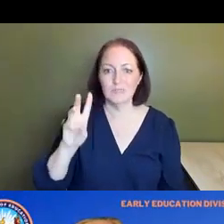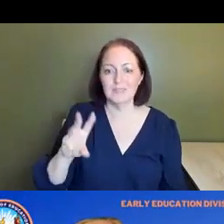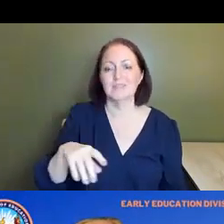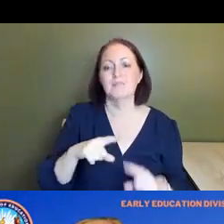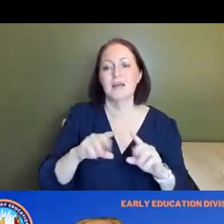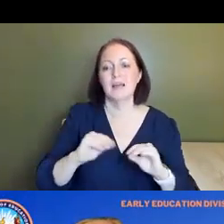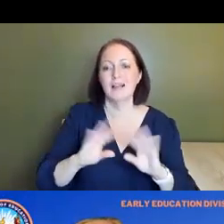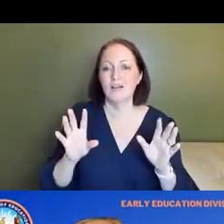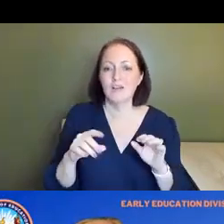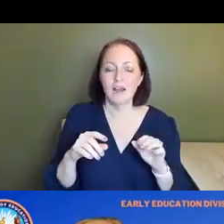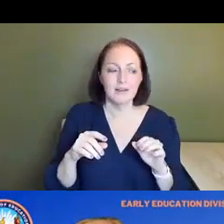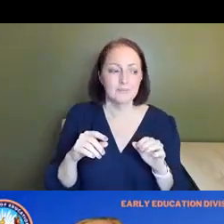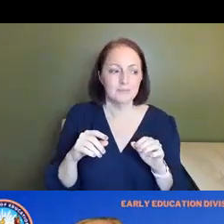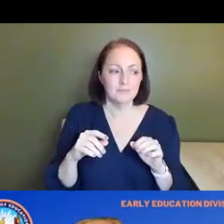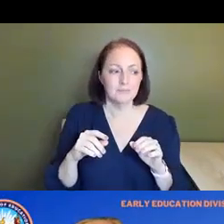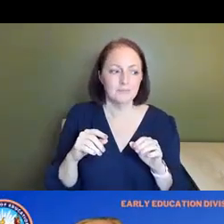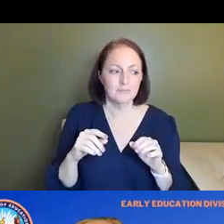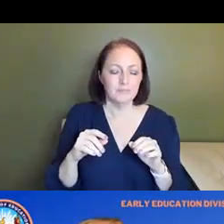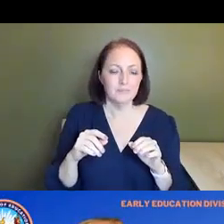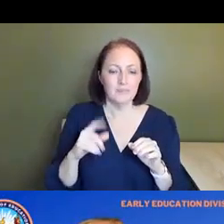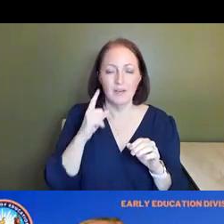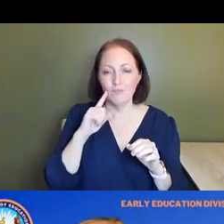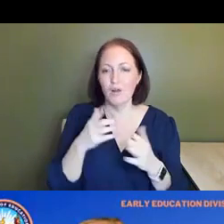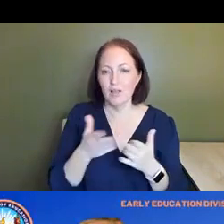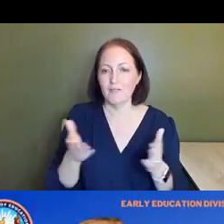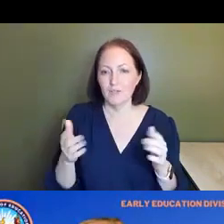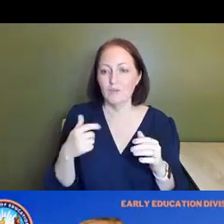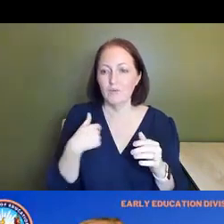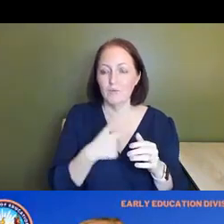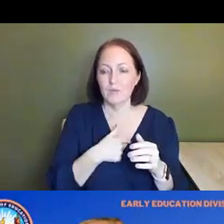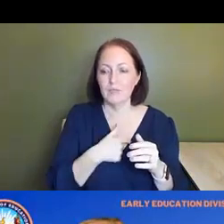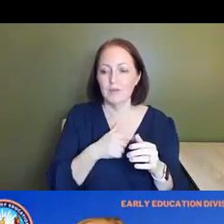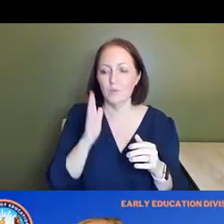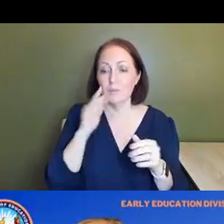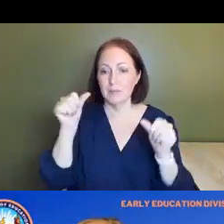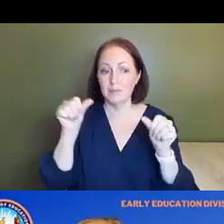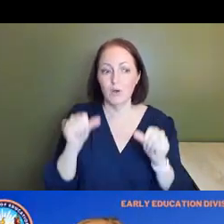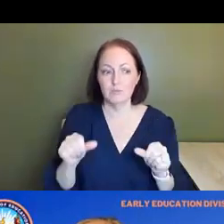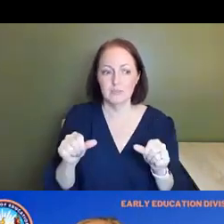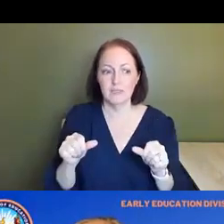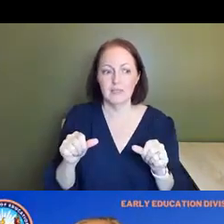for for for all of you we will have we will be posting these slides on our website and